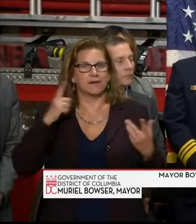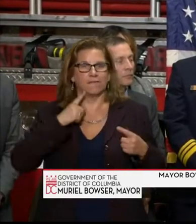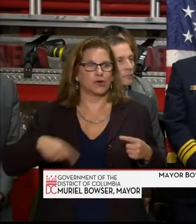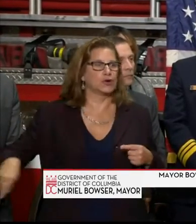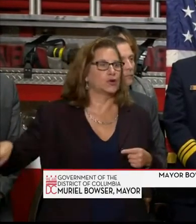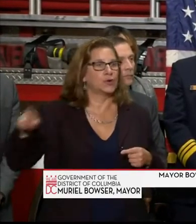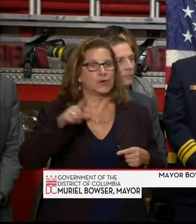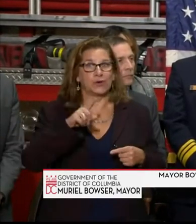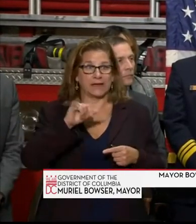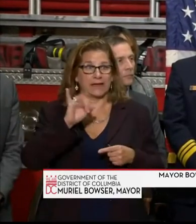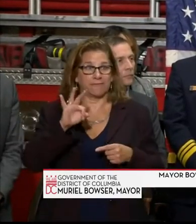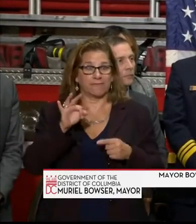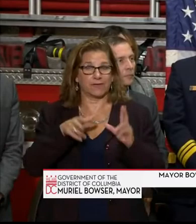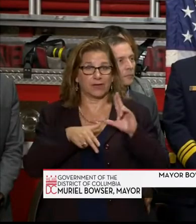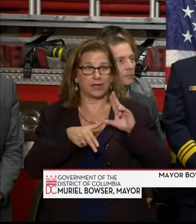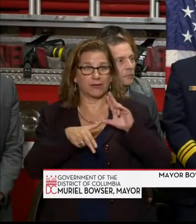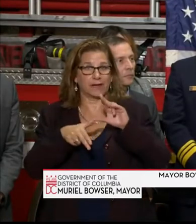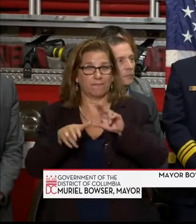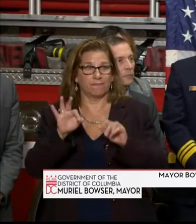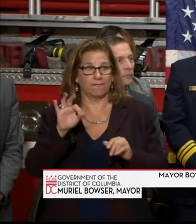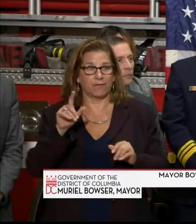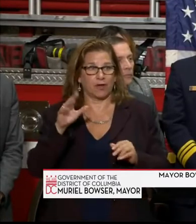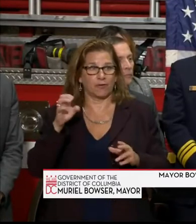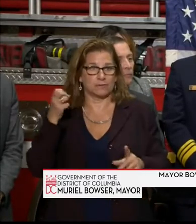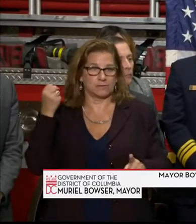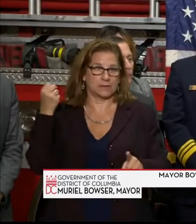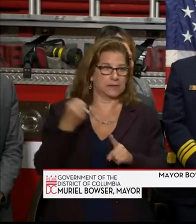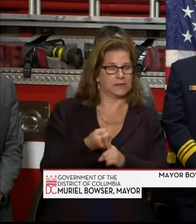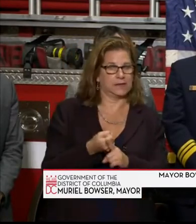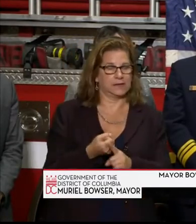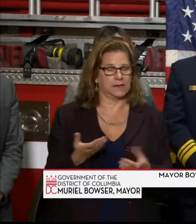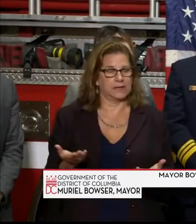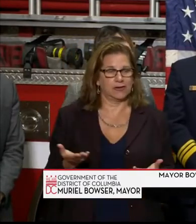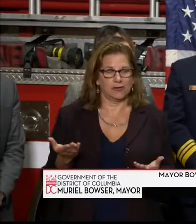TIME I DECLARED A STATE OF EMERGENCY WAS ON JANUARY 21,